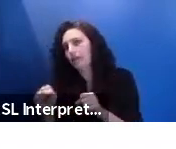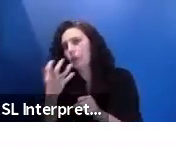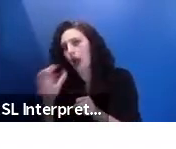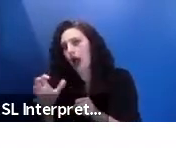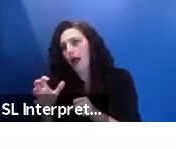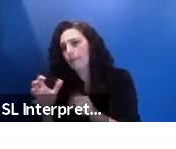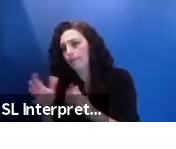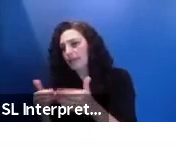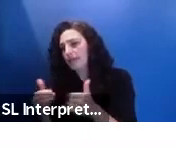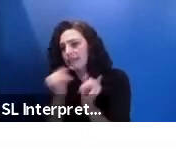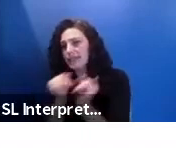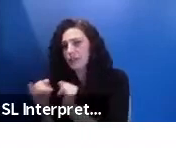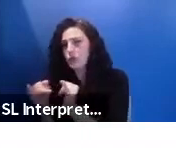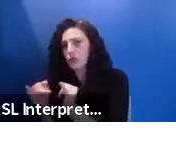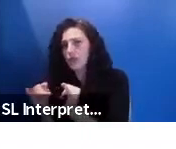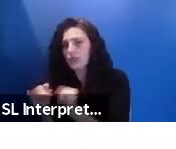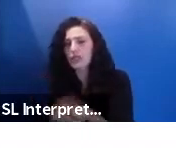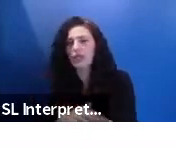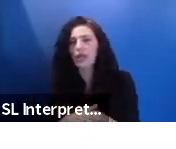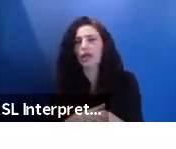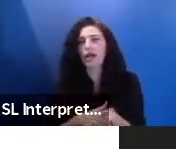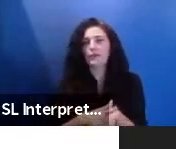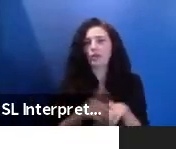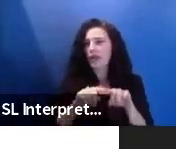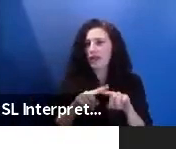under our contract, and provided by the producer.